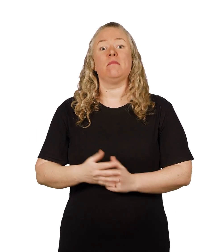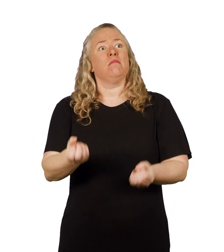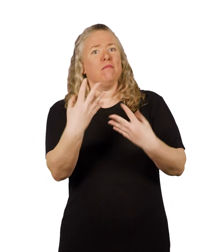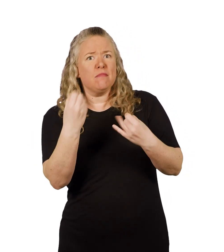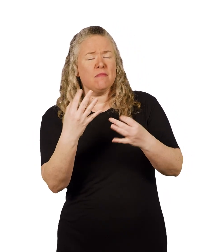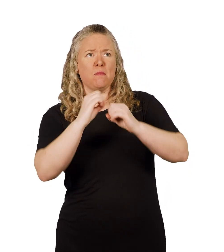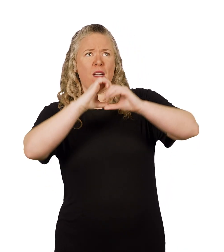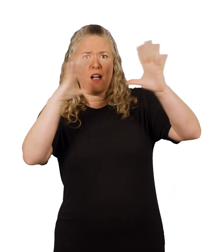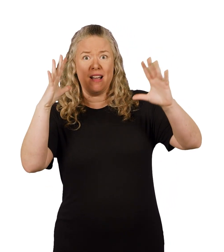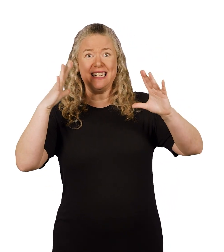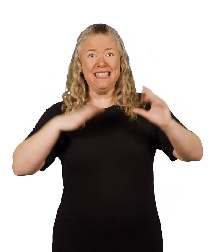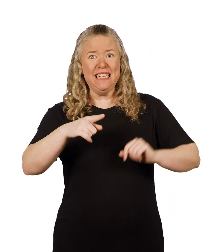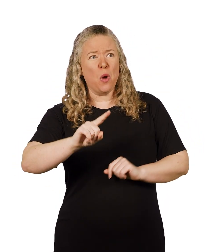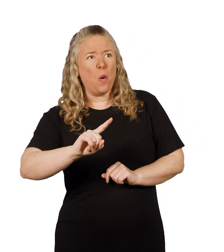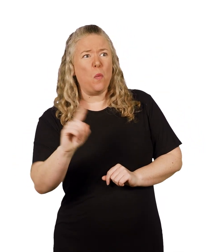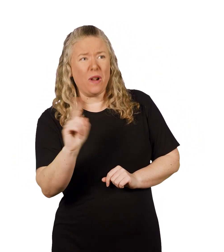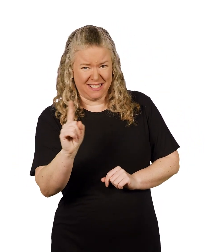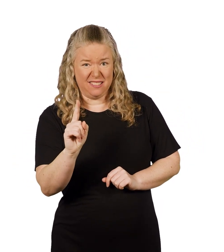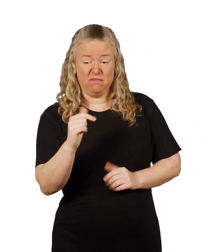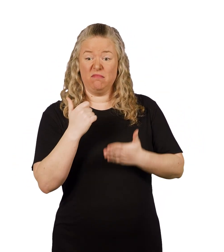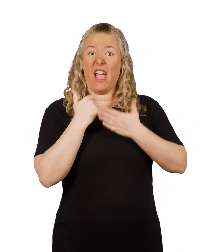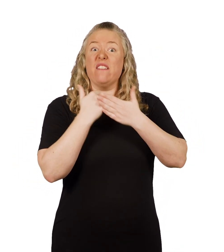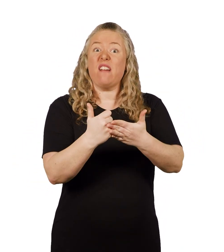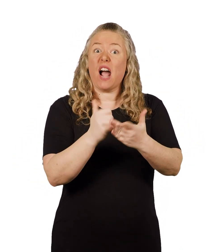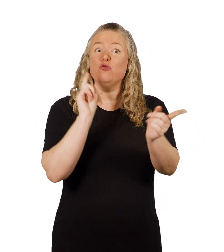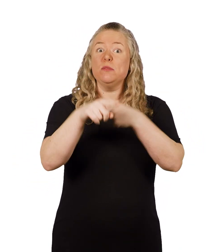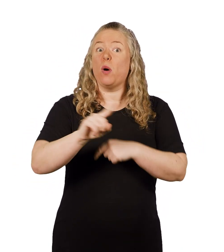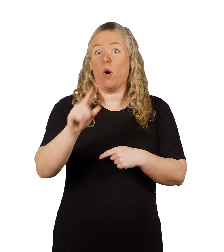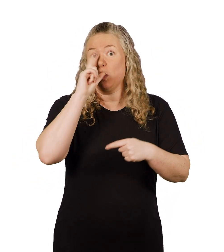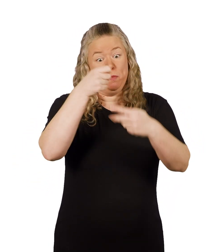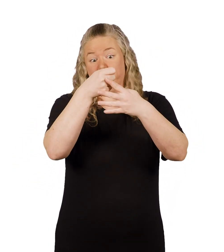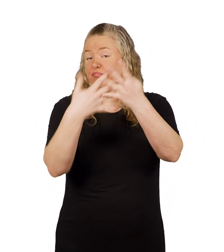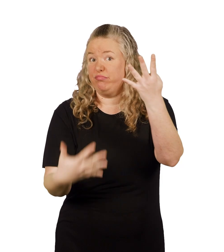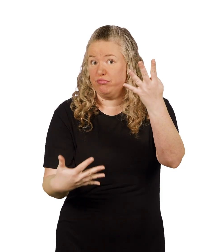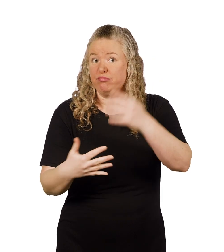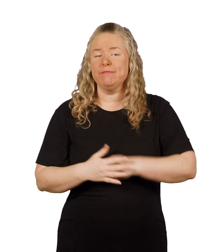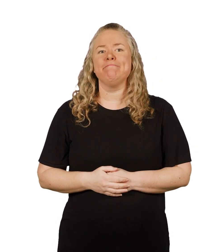Depending on what you need, you might be advised to: